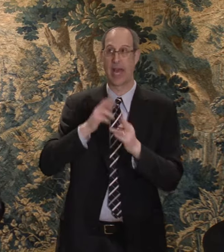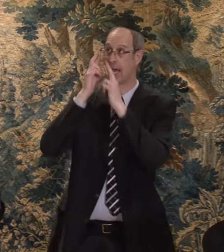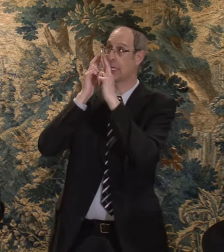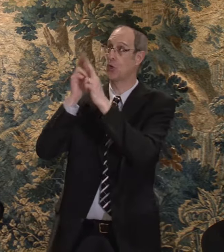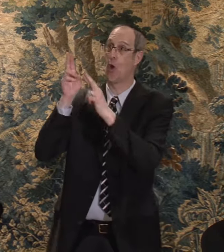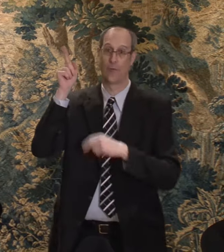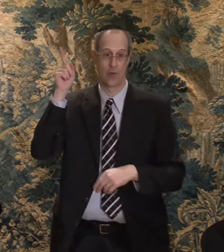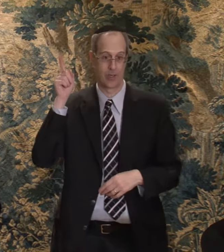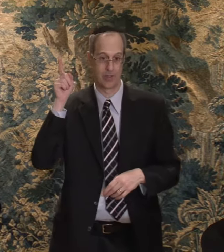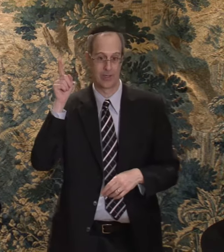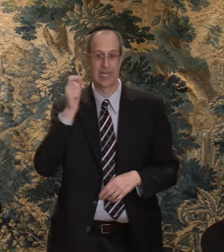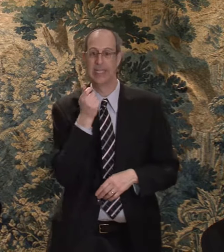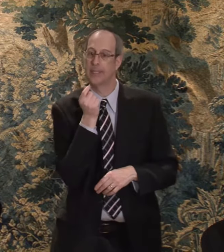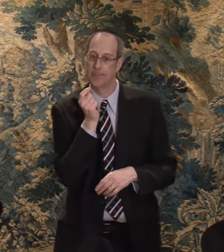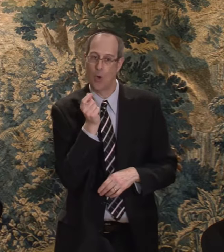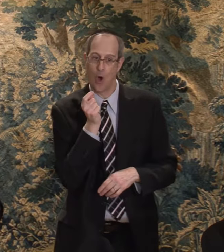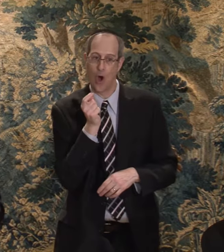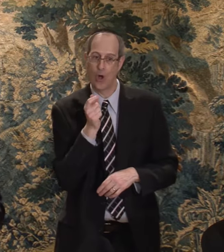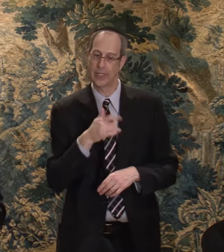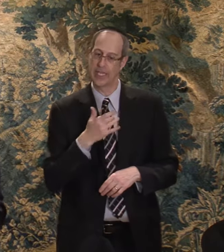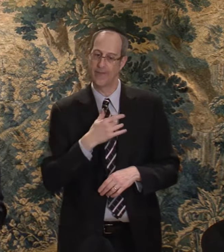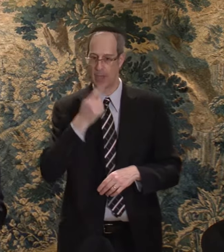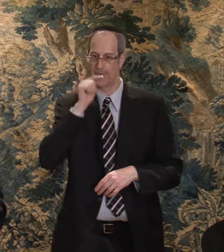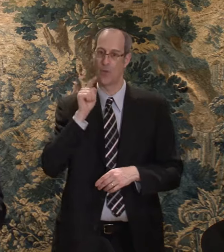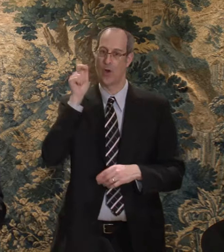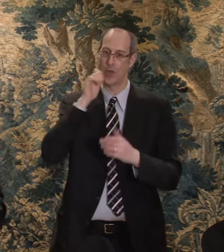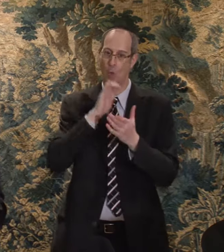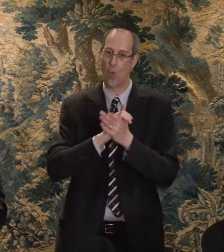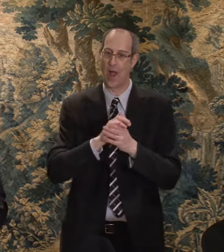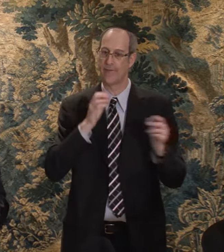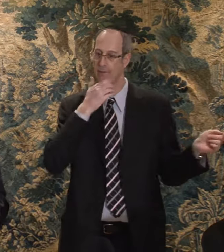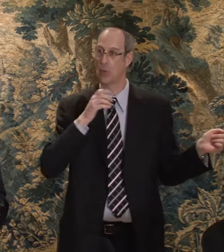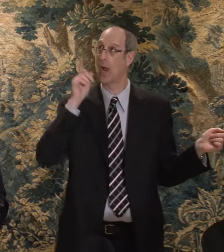that's the small things that's the aim of sorrow cepa's it's not the big things